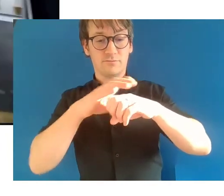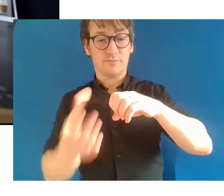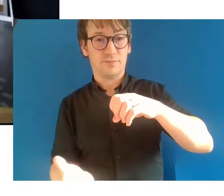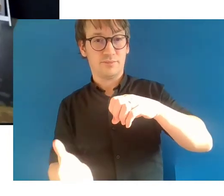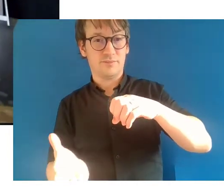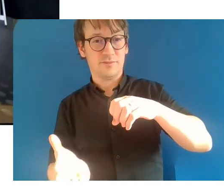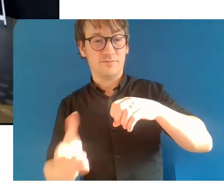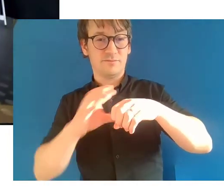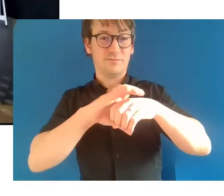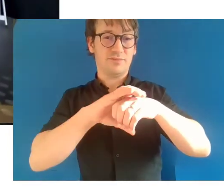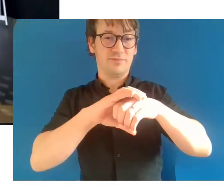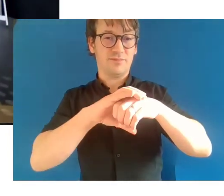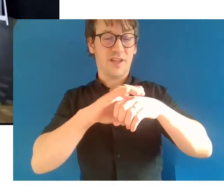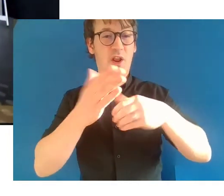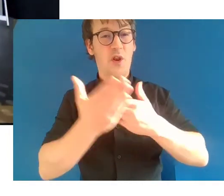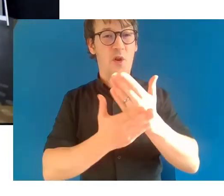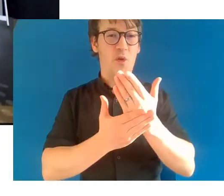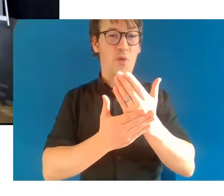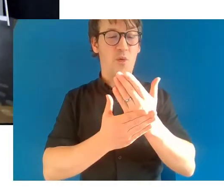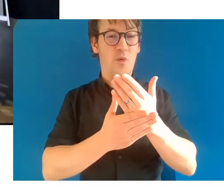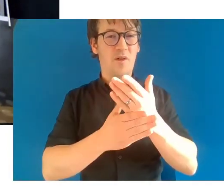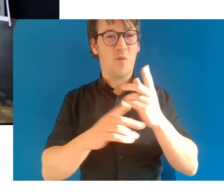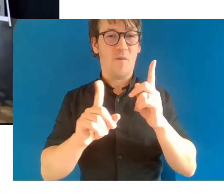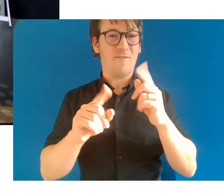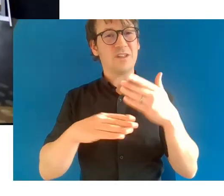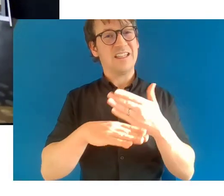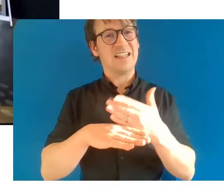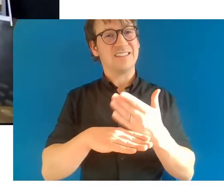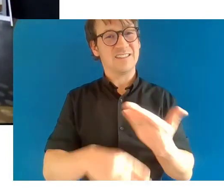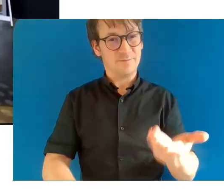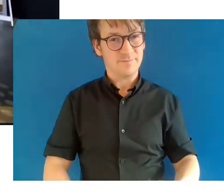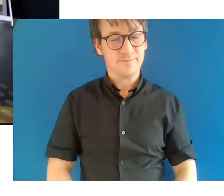of the robot, depending on what task it needs to perform.